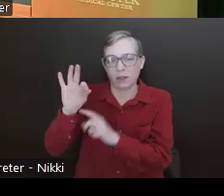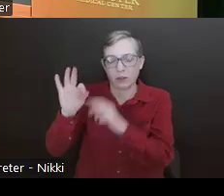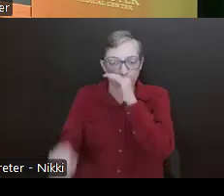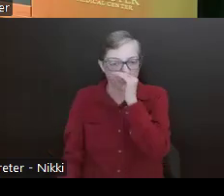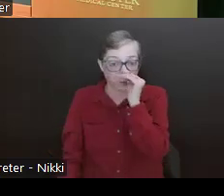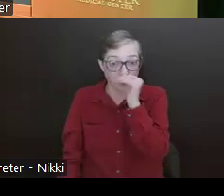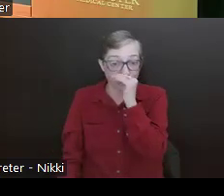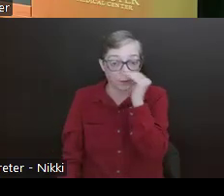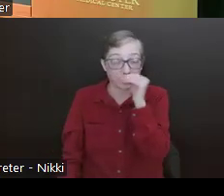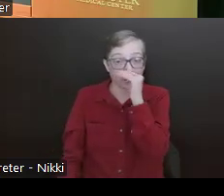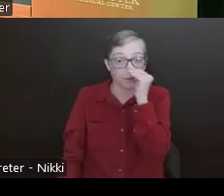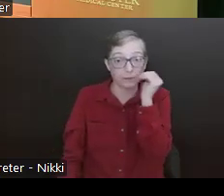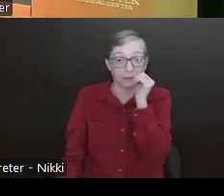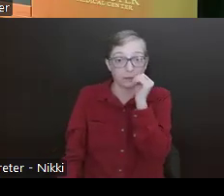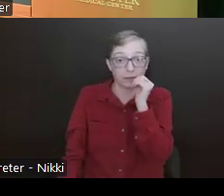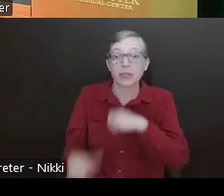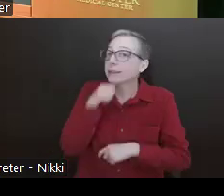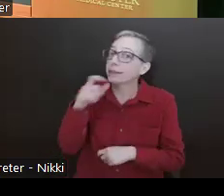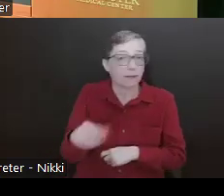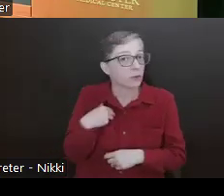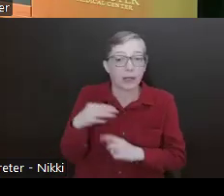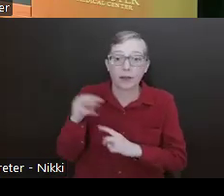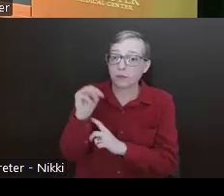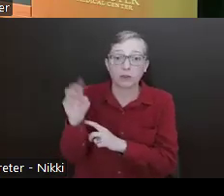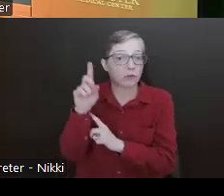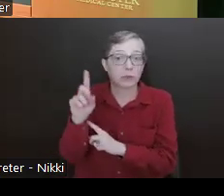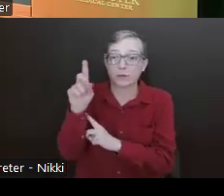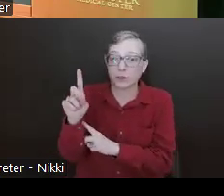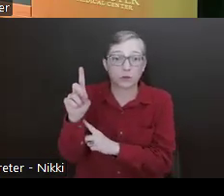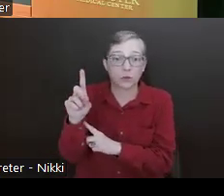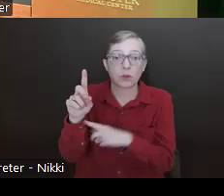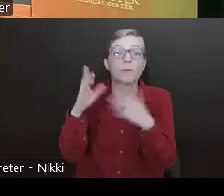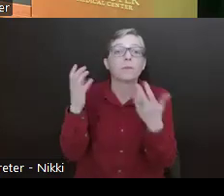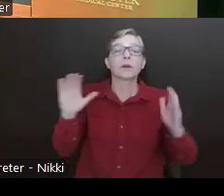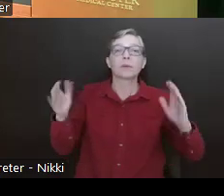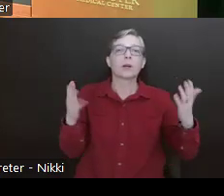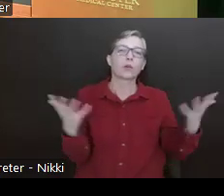was usual care and if you look at this uh this is kind of essentially the same kind of graph